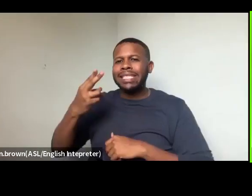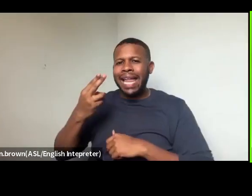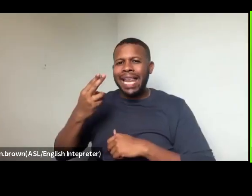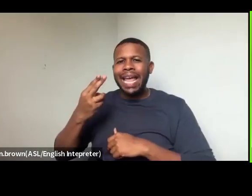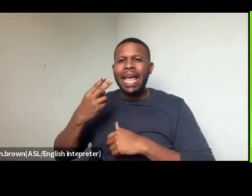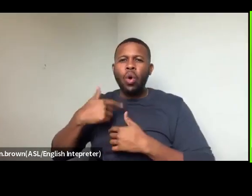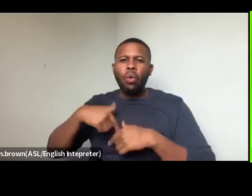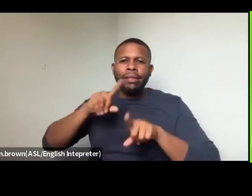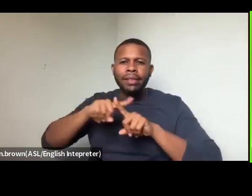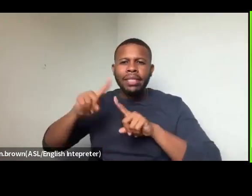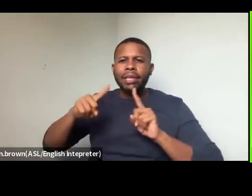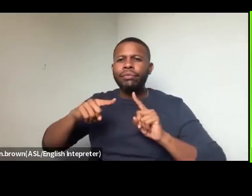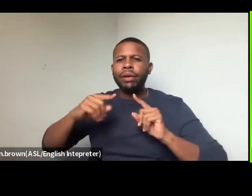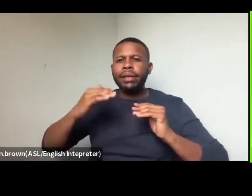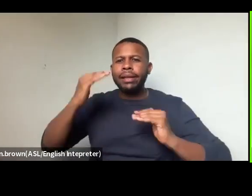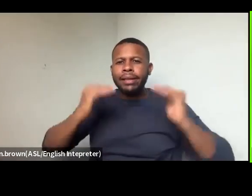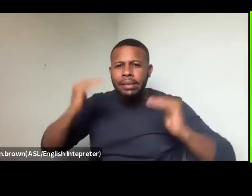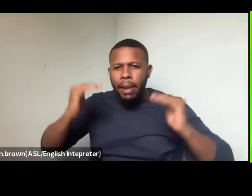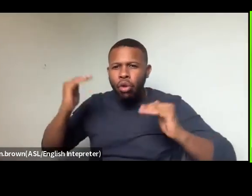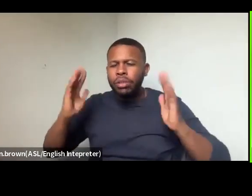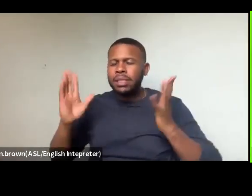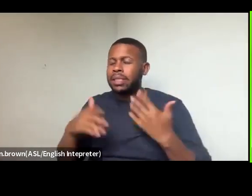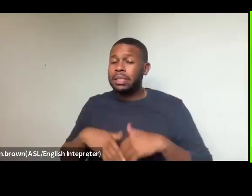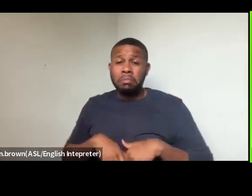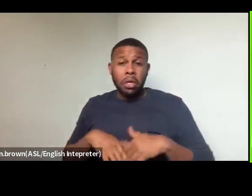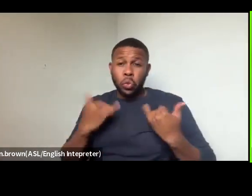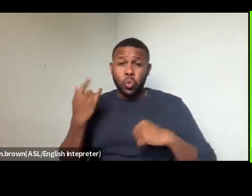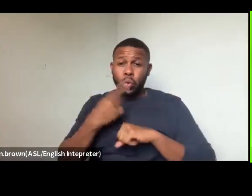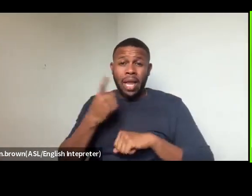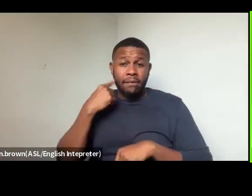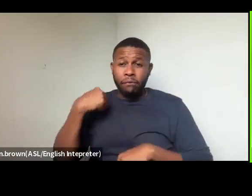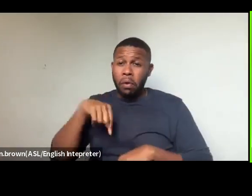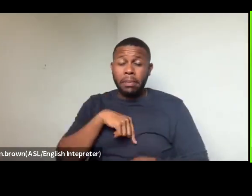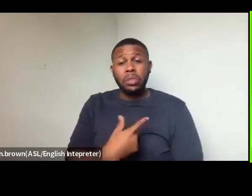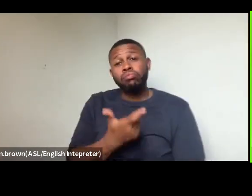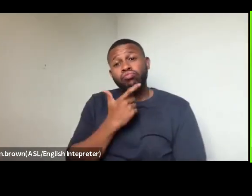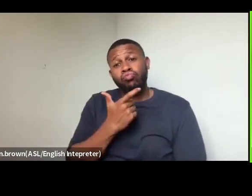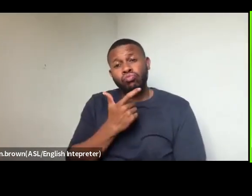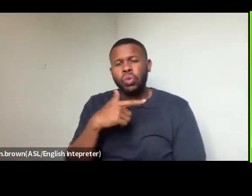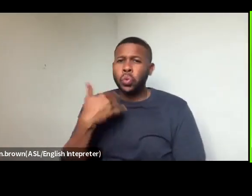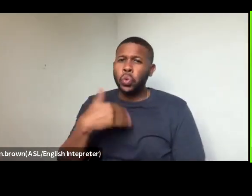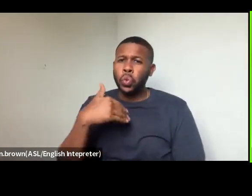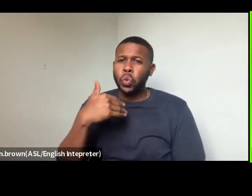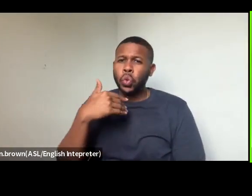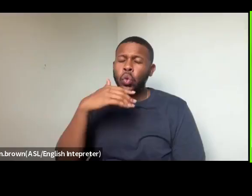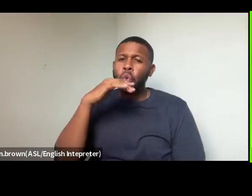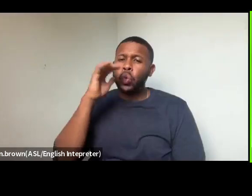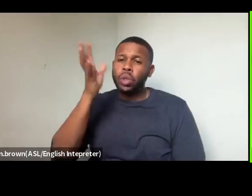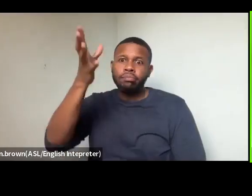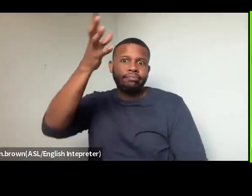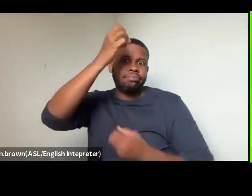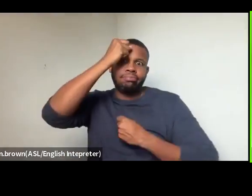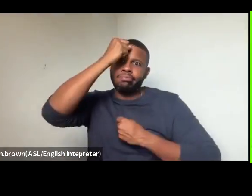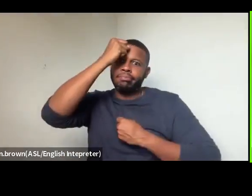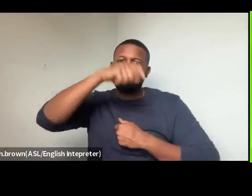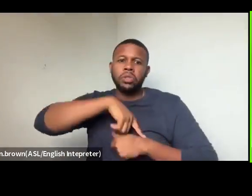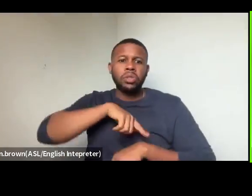address and really trying to understand how we can have an impact. And the information we heard today really educated me.